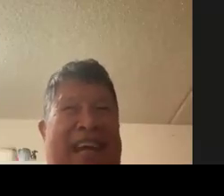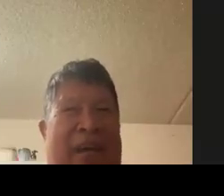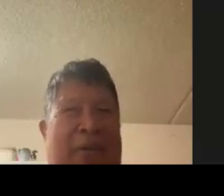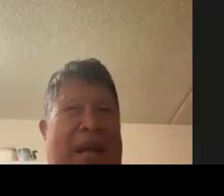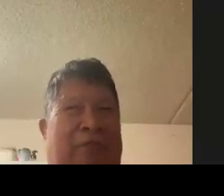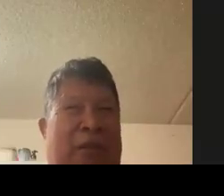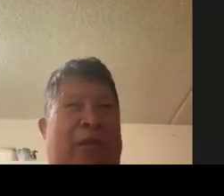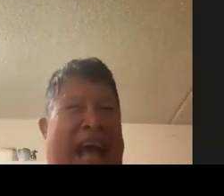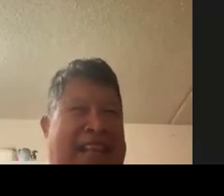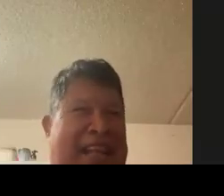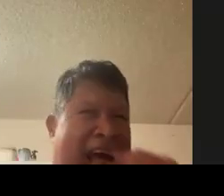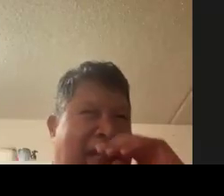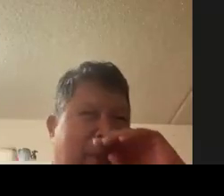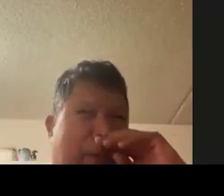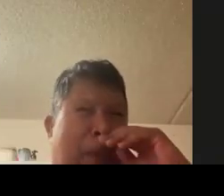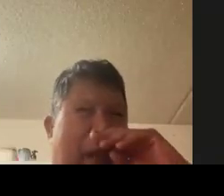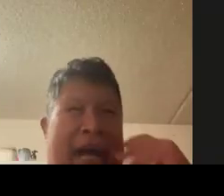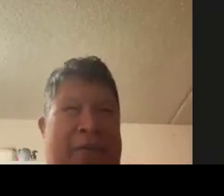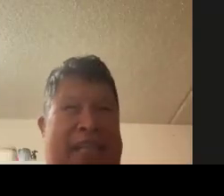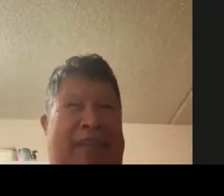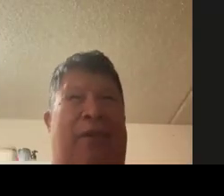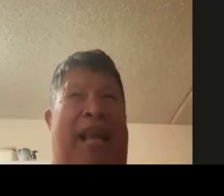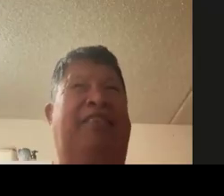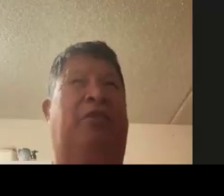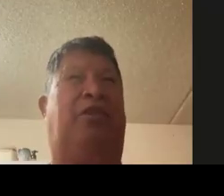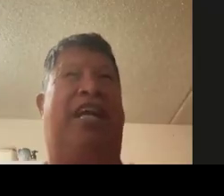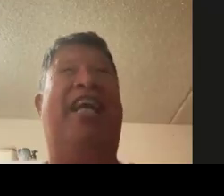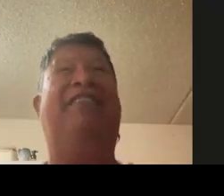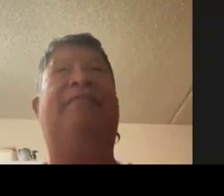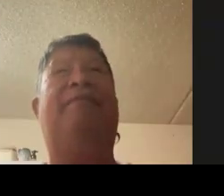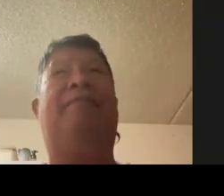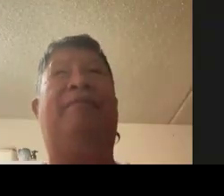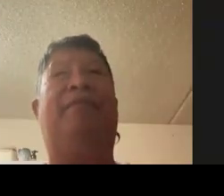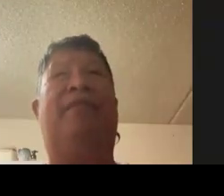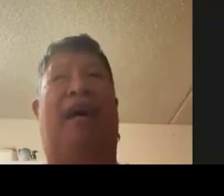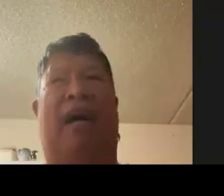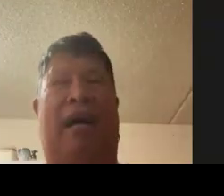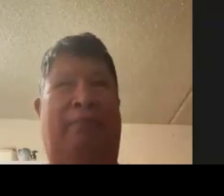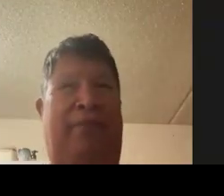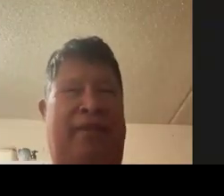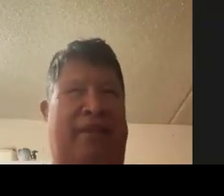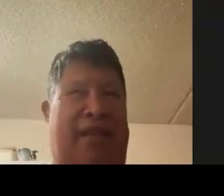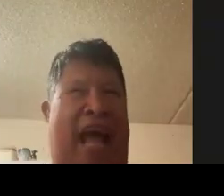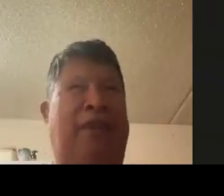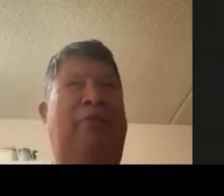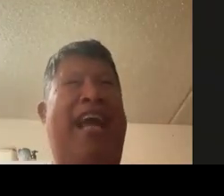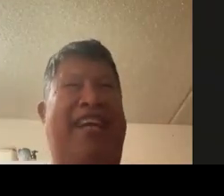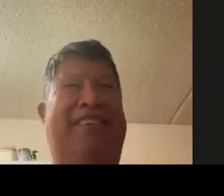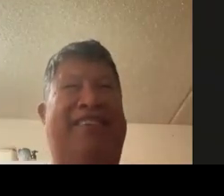iPhone: I don't have to look at the light, so I don't need no light to see. Meriah: Yeah. iPhone: Yeah, I could be.